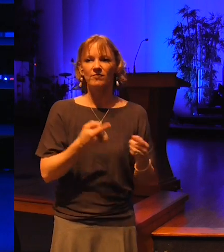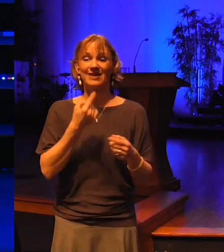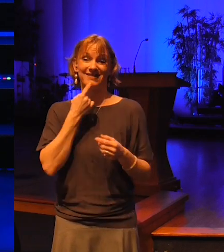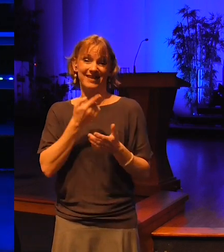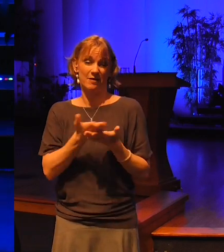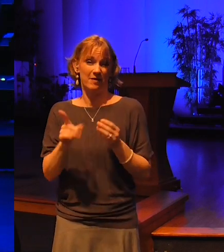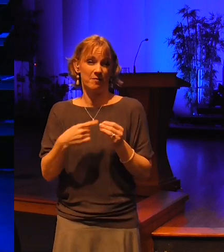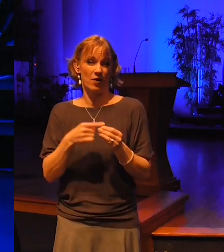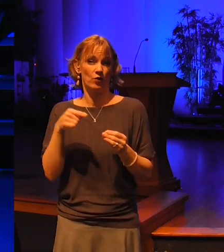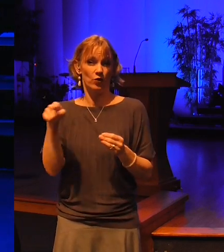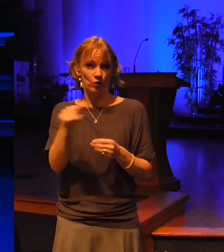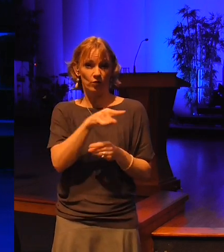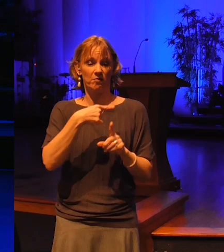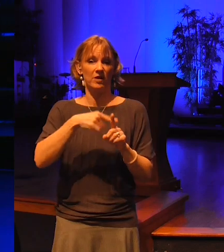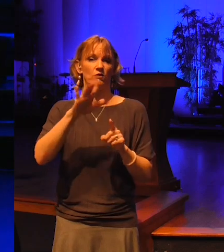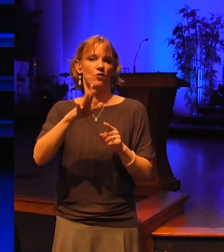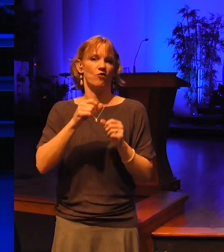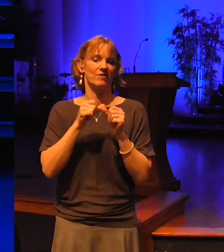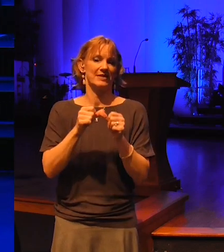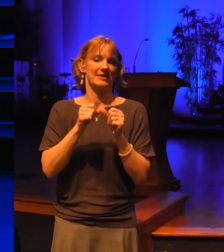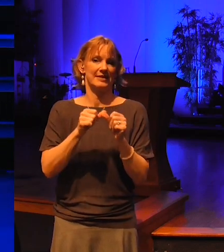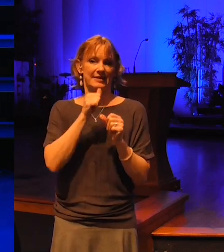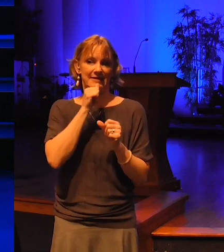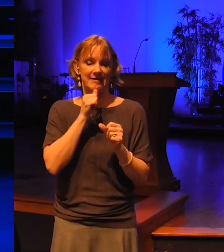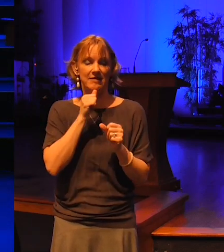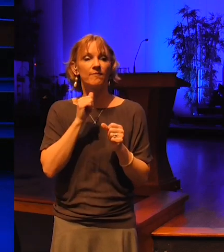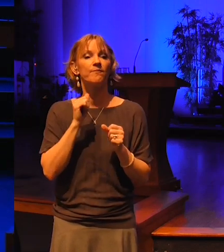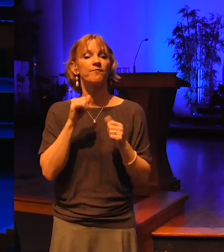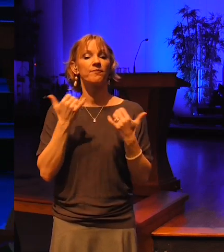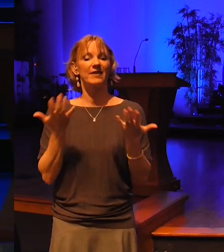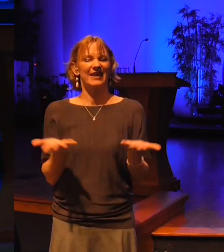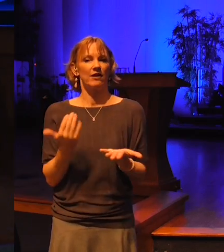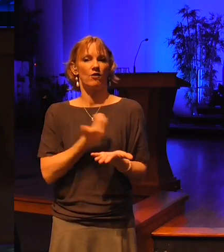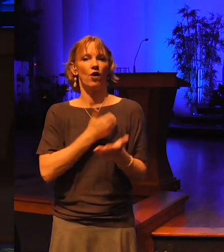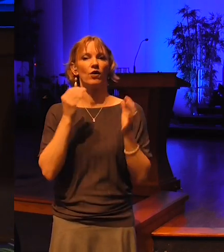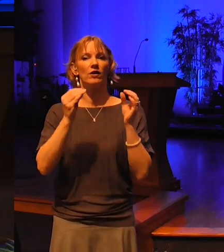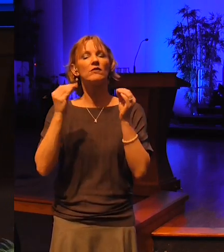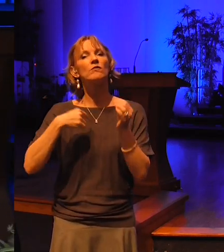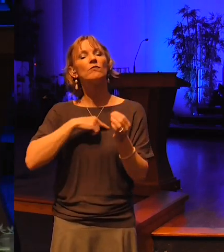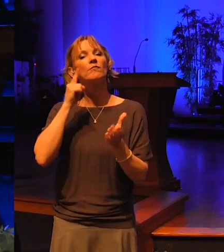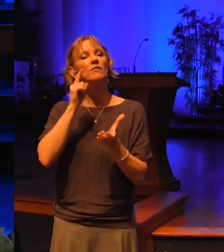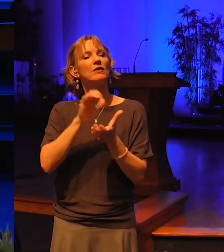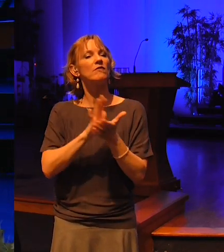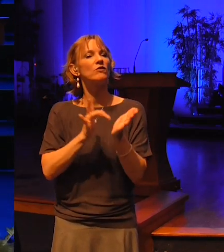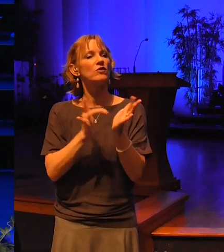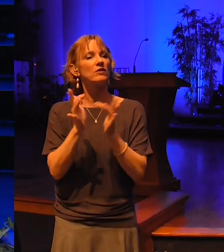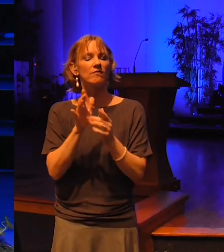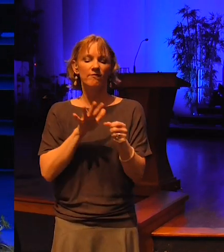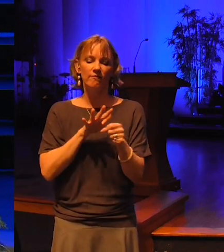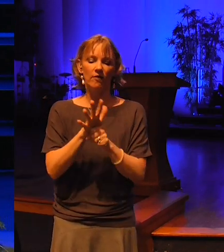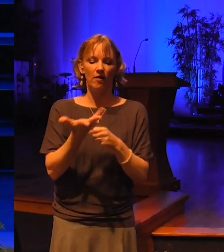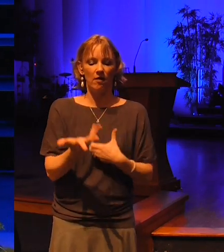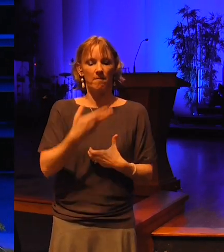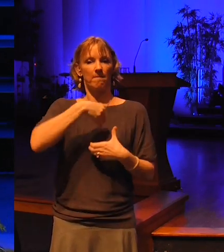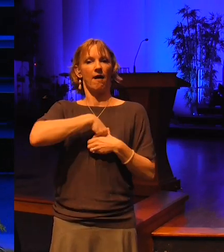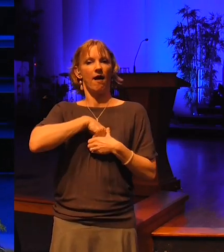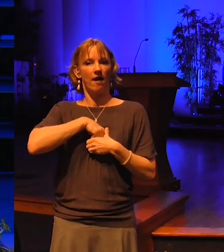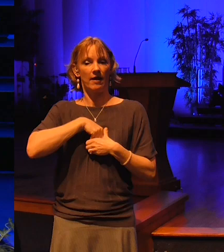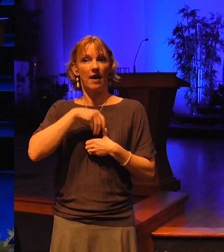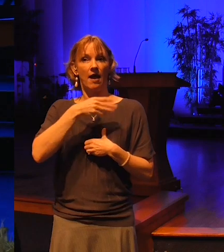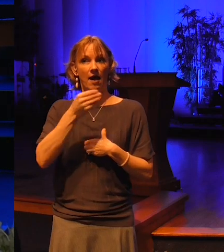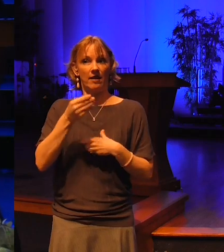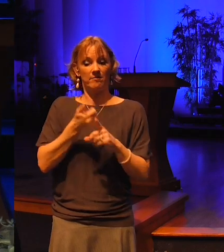our teaching here we believe that Jesus fully embodied and was the Christ and yet the Christ